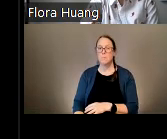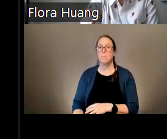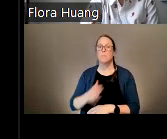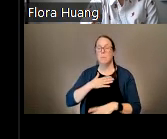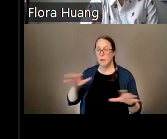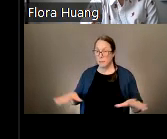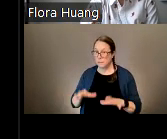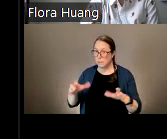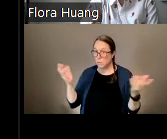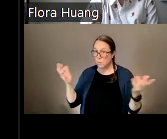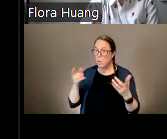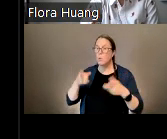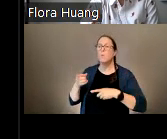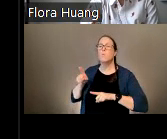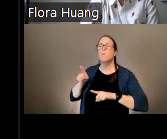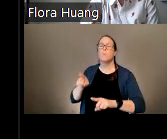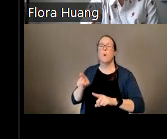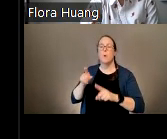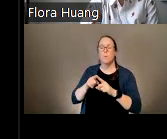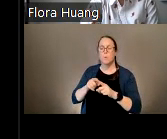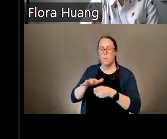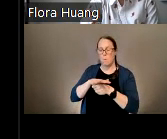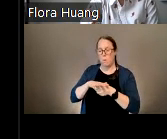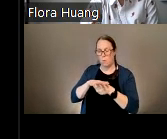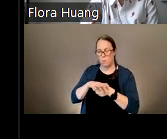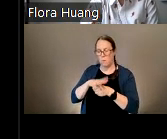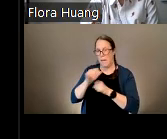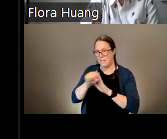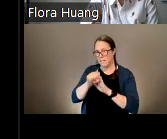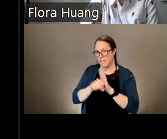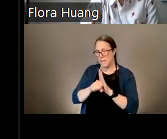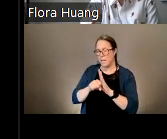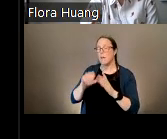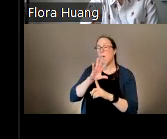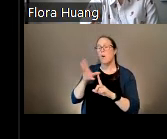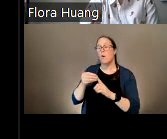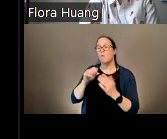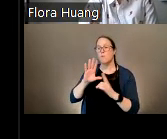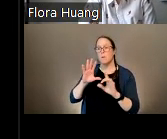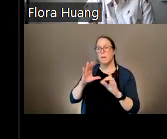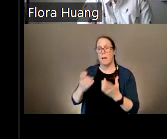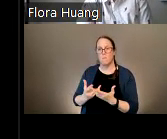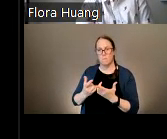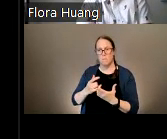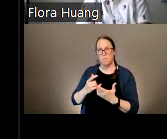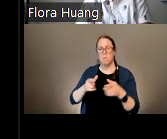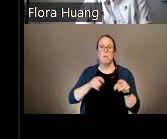and state cultural councils, as well as consumer organizations for the blind,